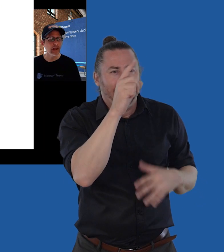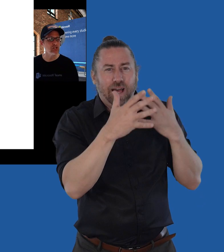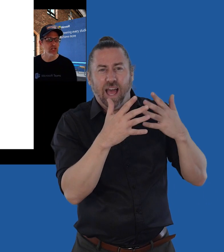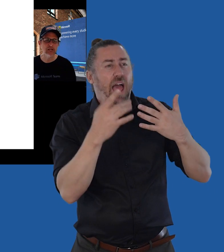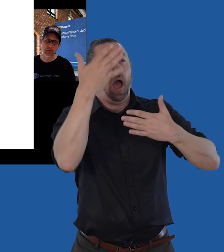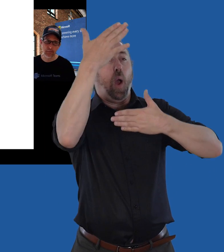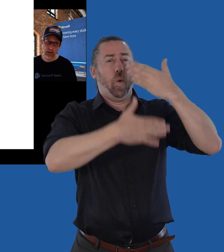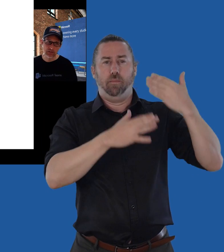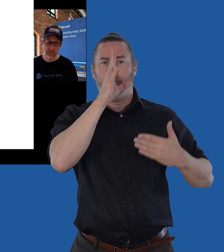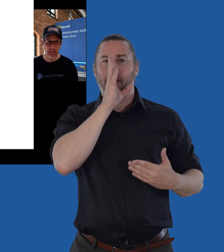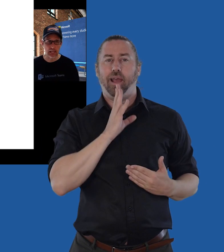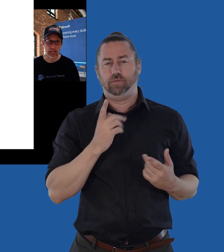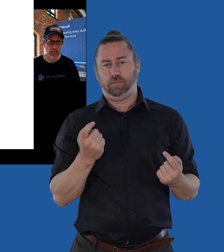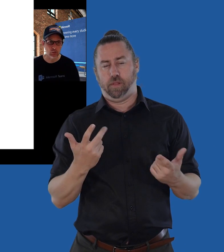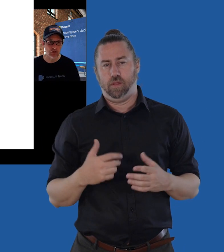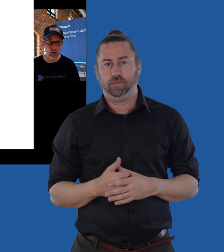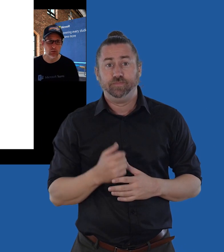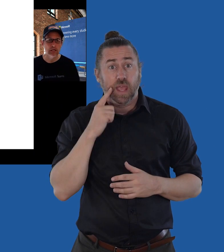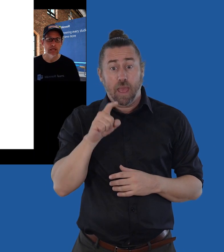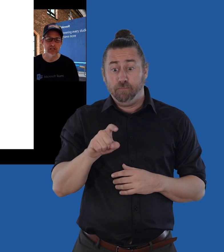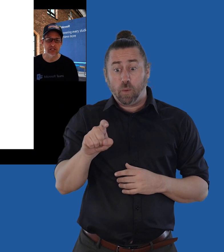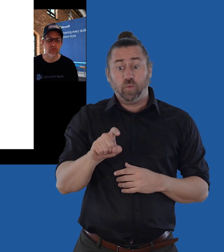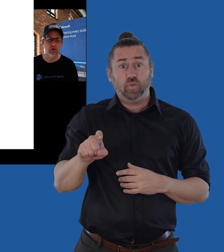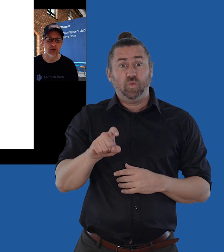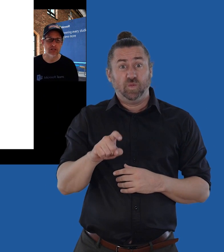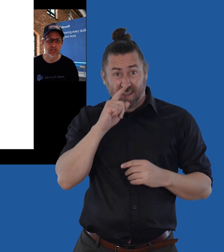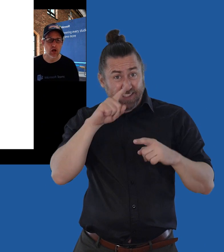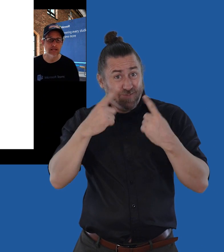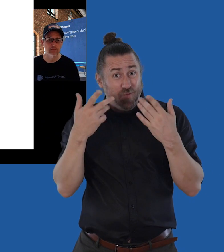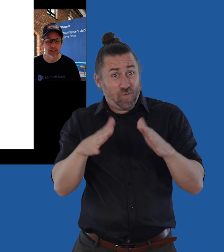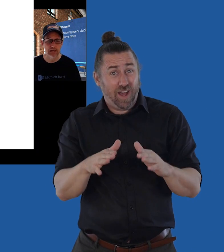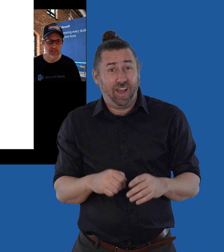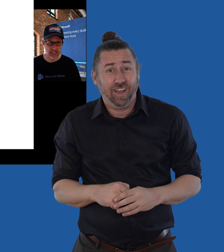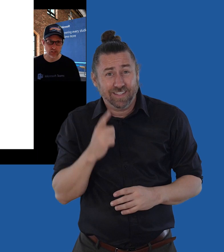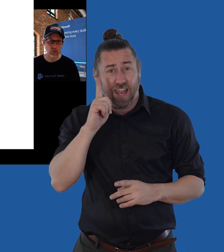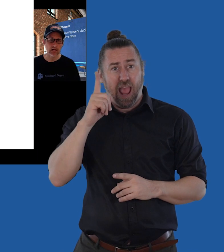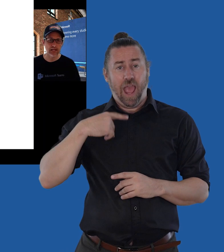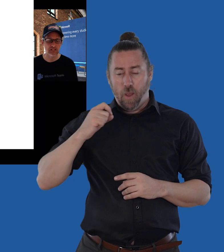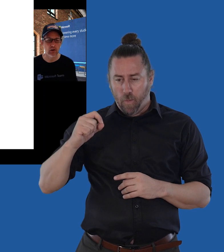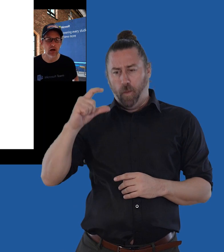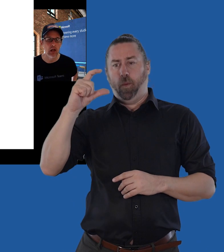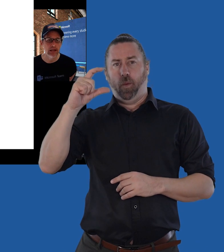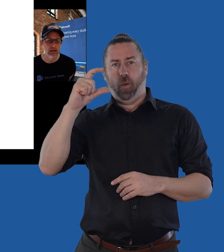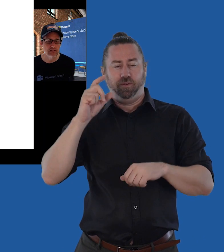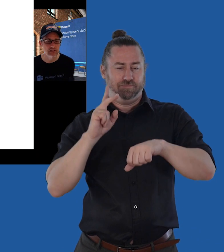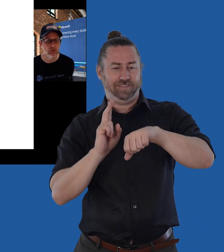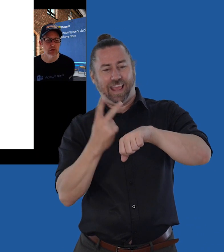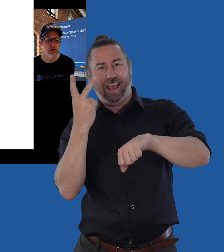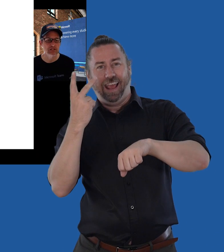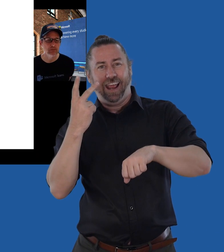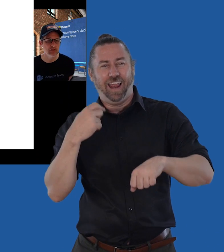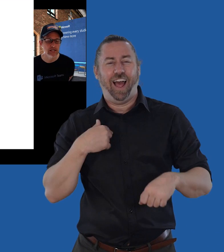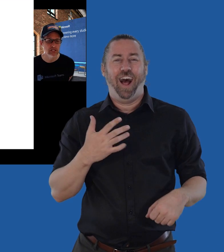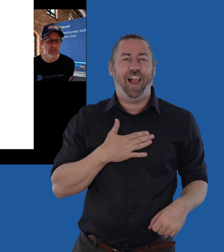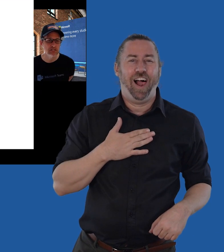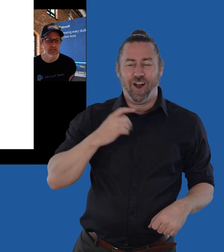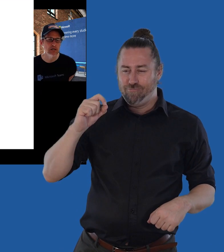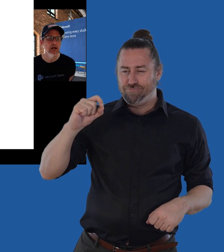I can change my mouse, in here as well. You can see I've got it as a nice big teal color, that's the way I like it because I do a lot of demonstrations, et cetera.